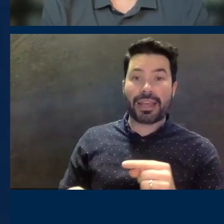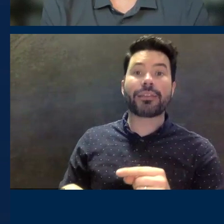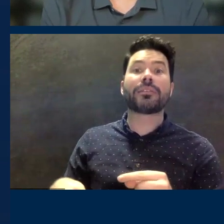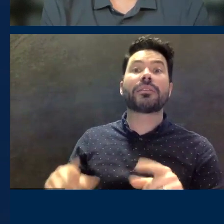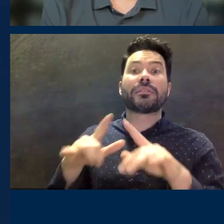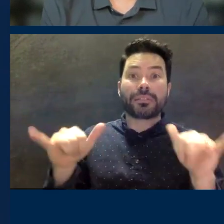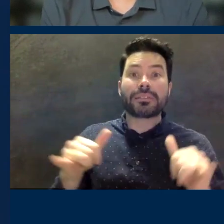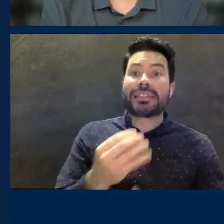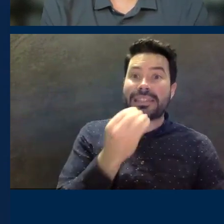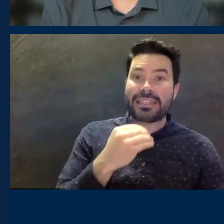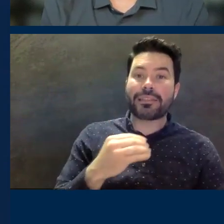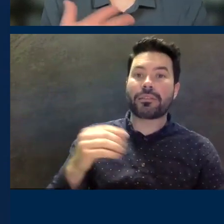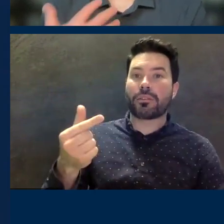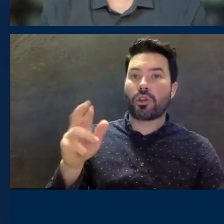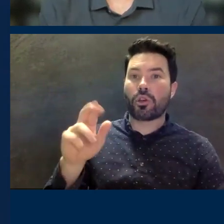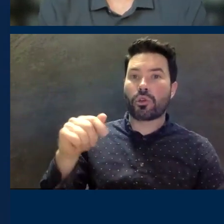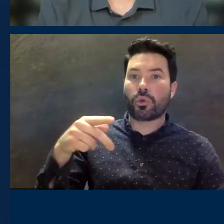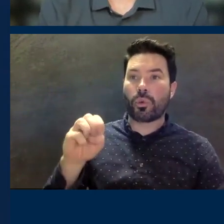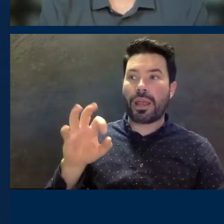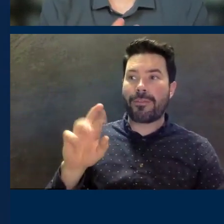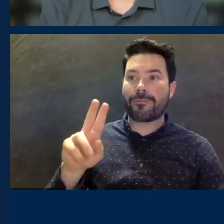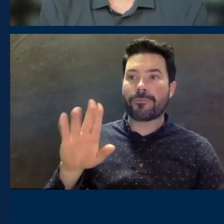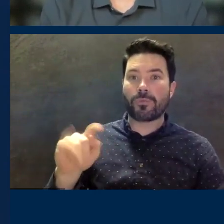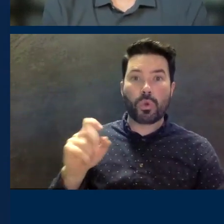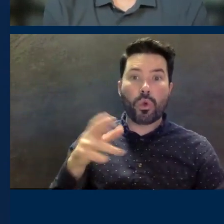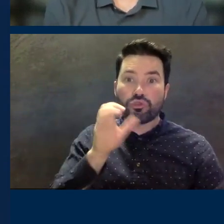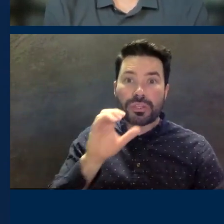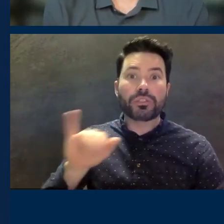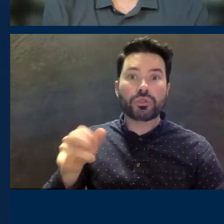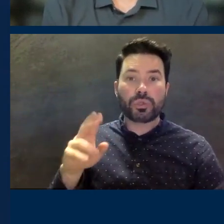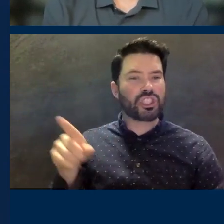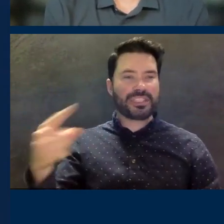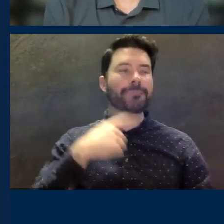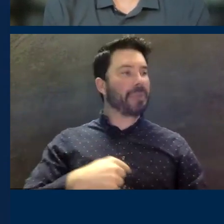She told me, I make sure I drink grapefruit juice every day.